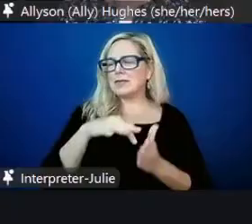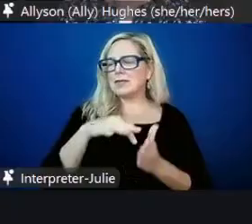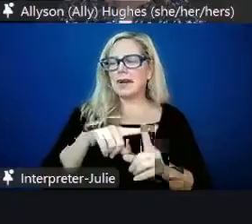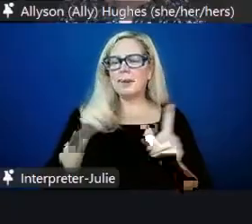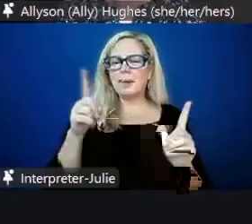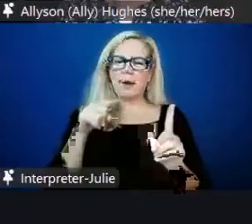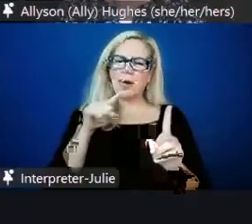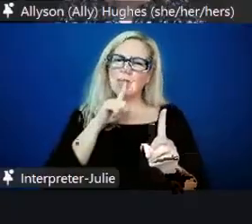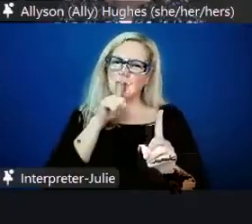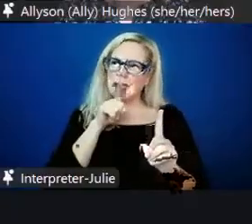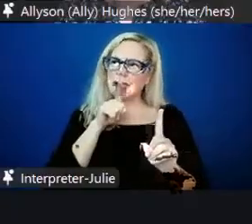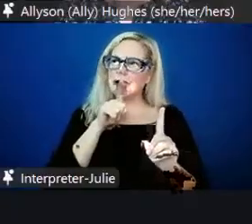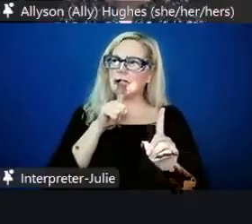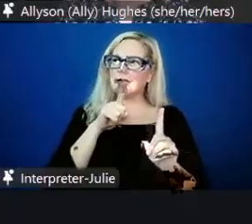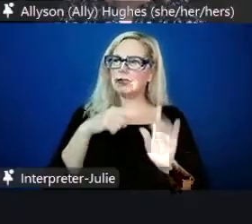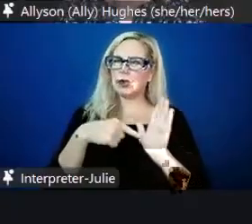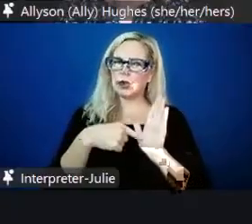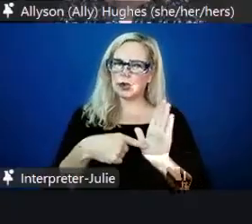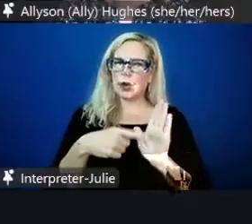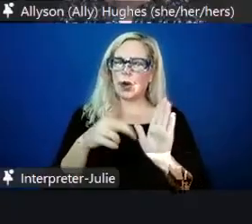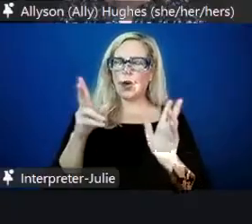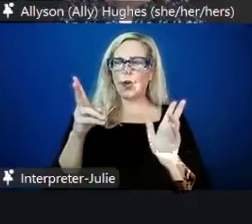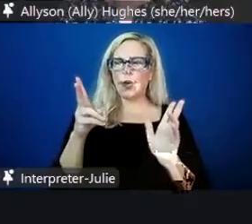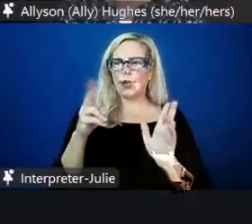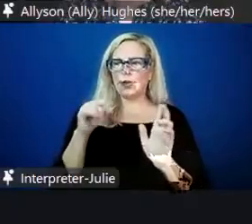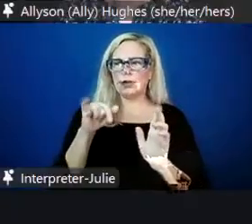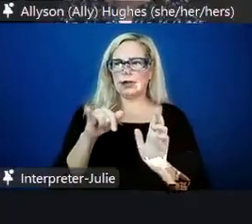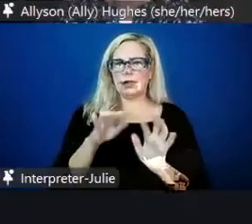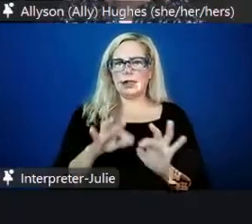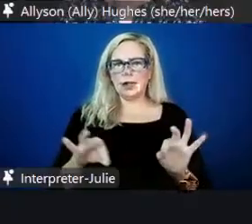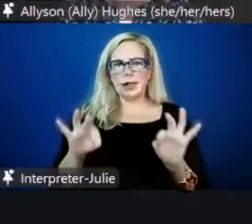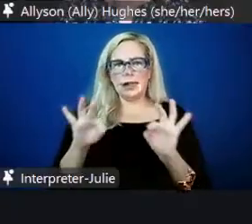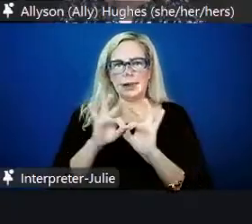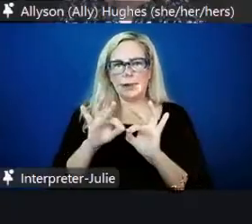as a non-binary and queer person with diabetes who's diagnosed as an adult,